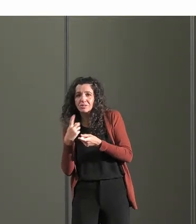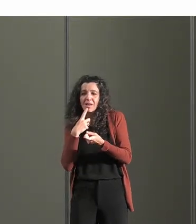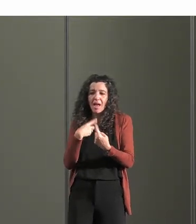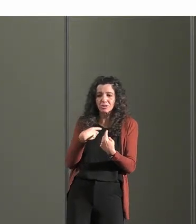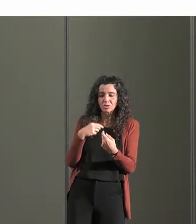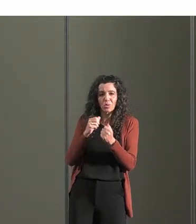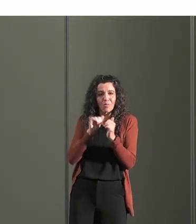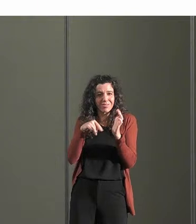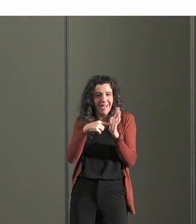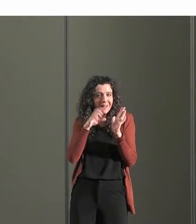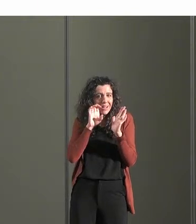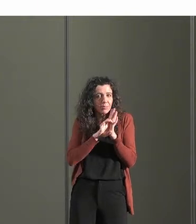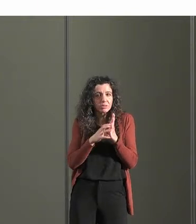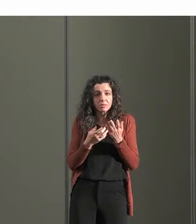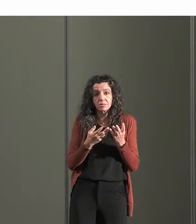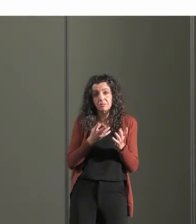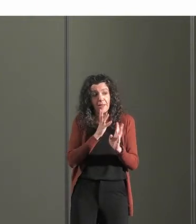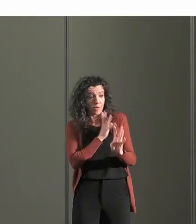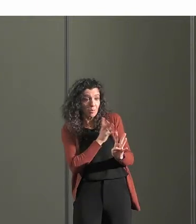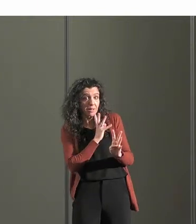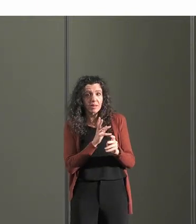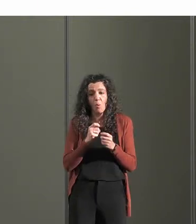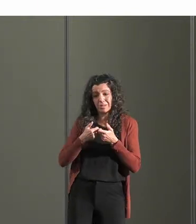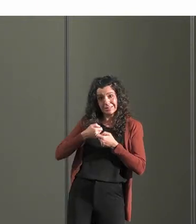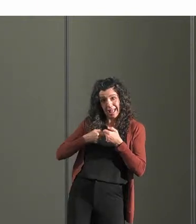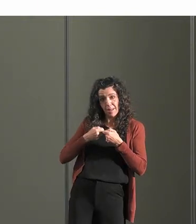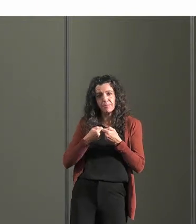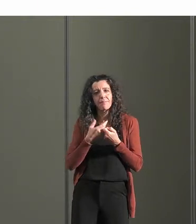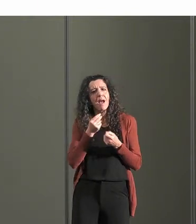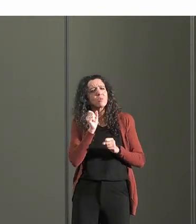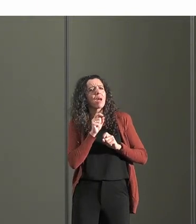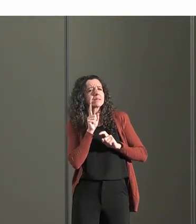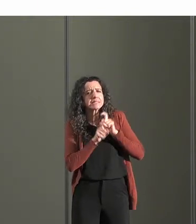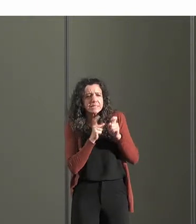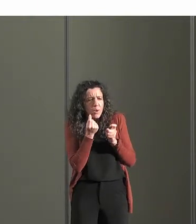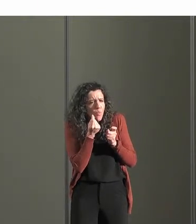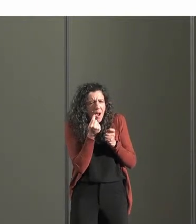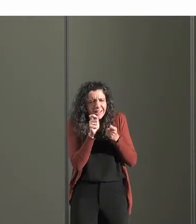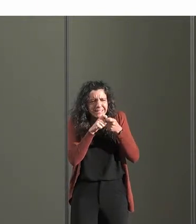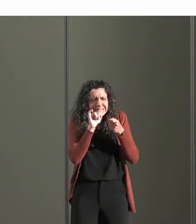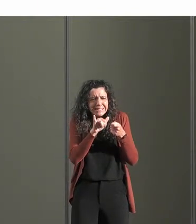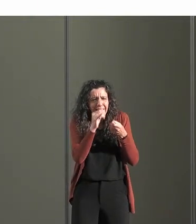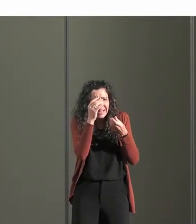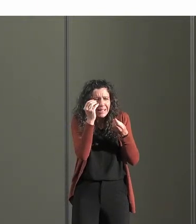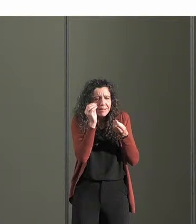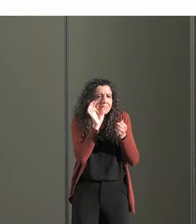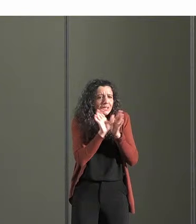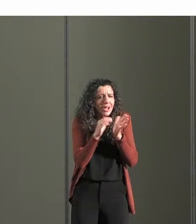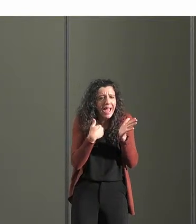interactive question and answer with the image.